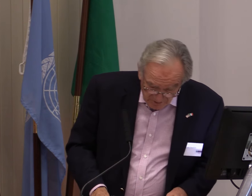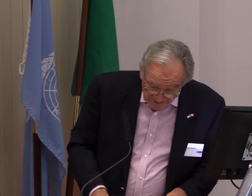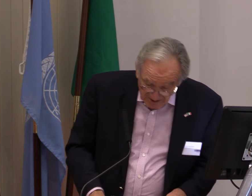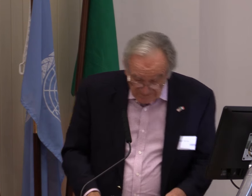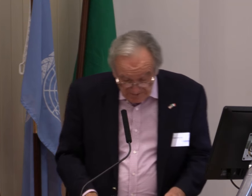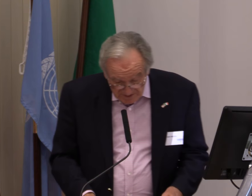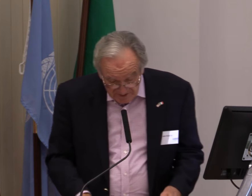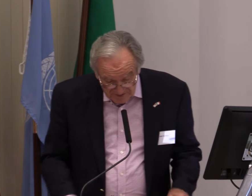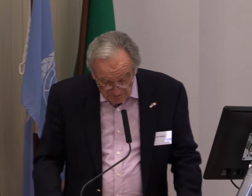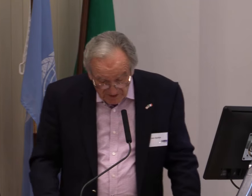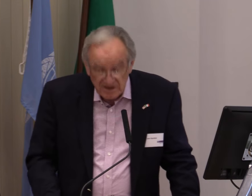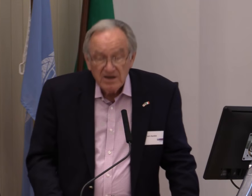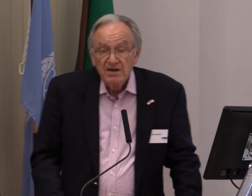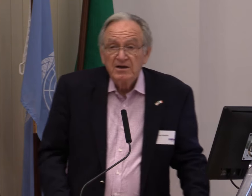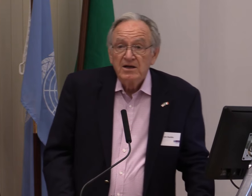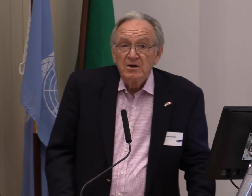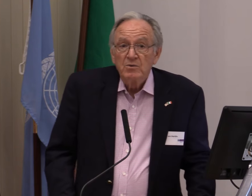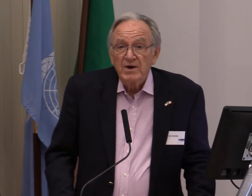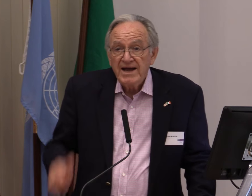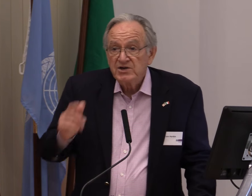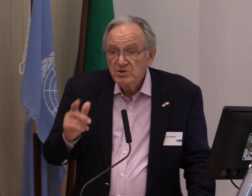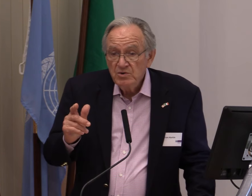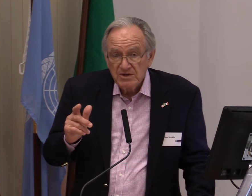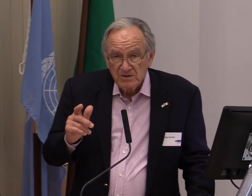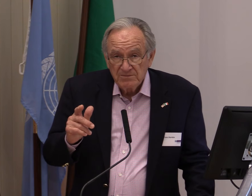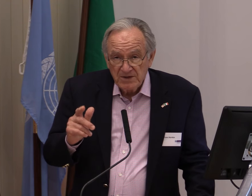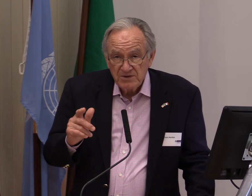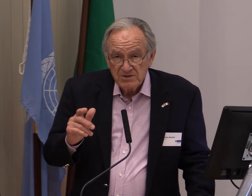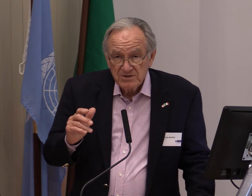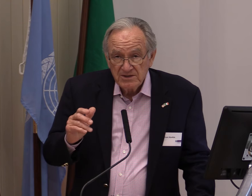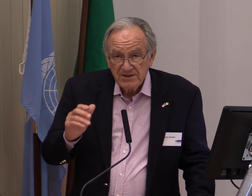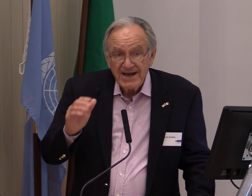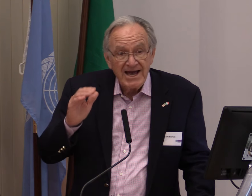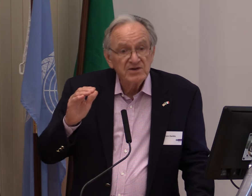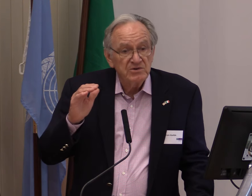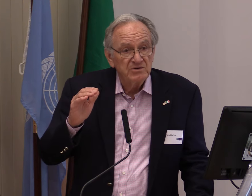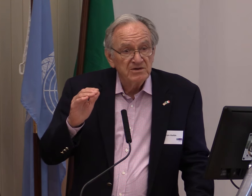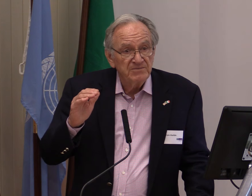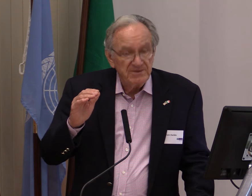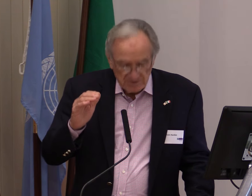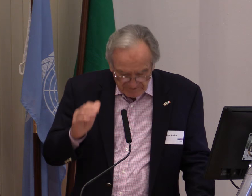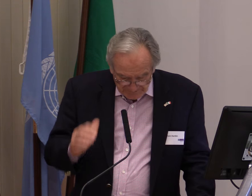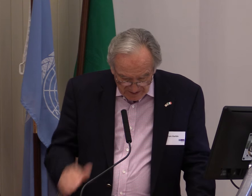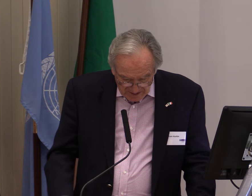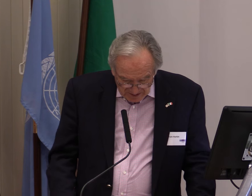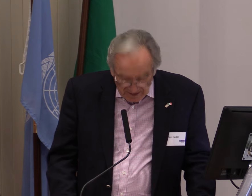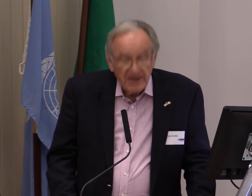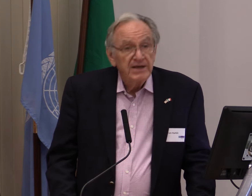So the toughest barriers really were attitudinal barriers, the attitude of people.